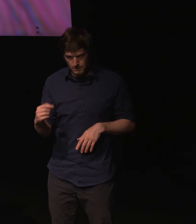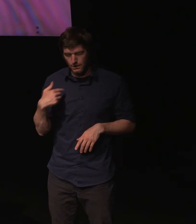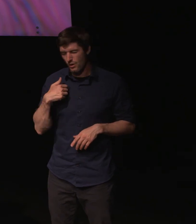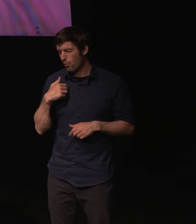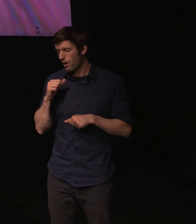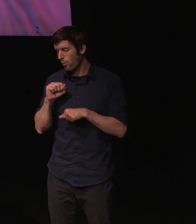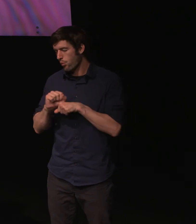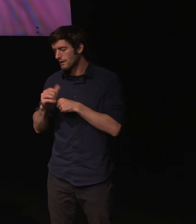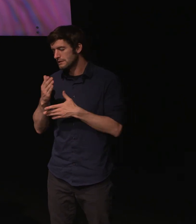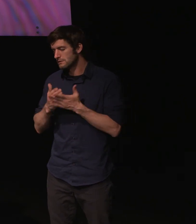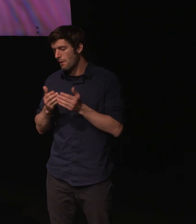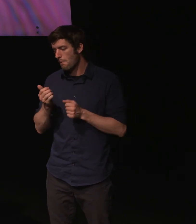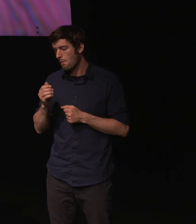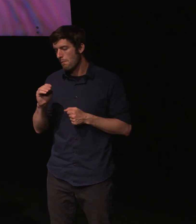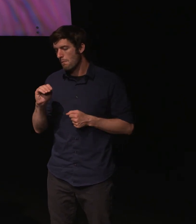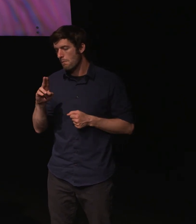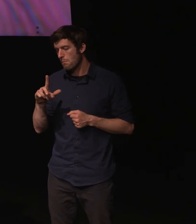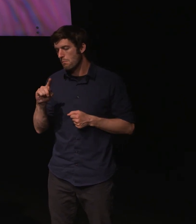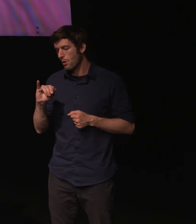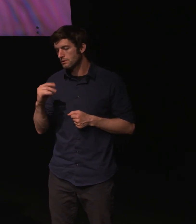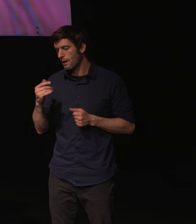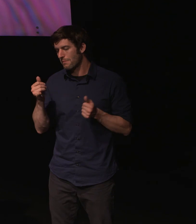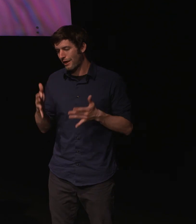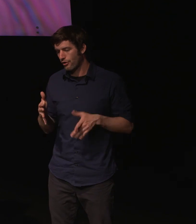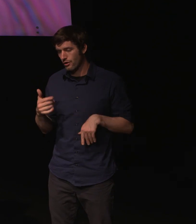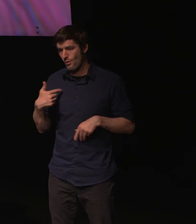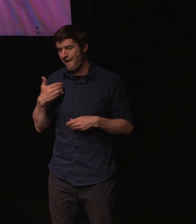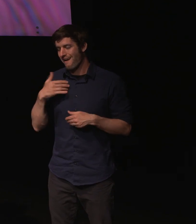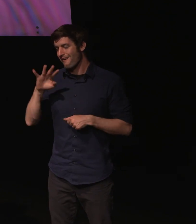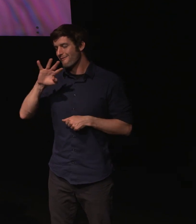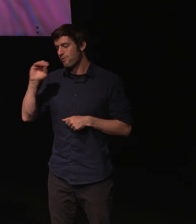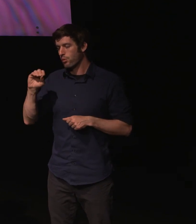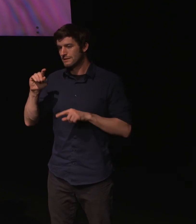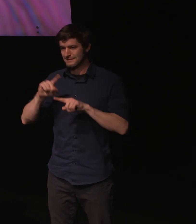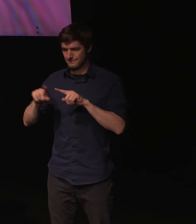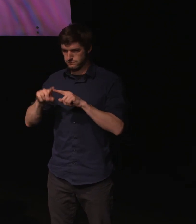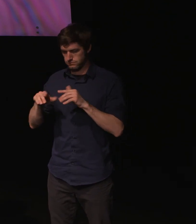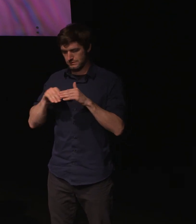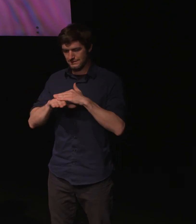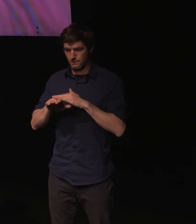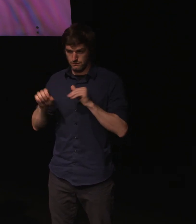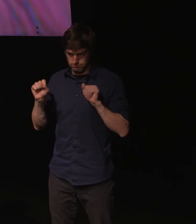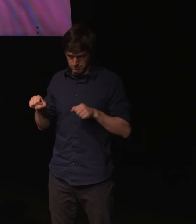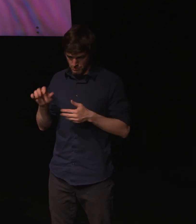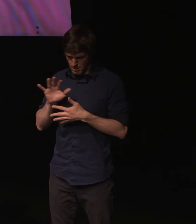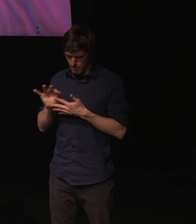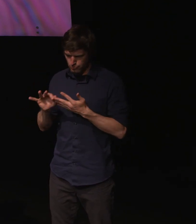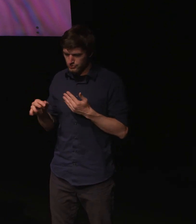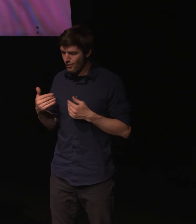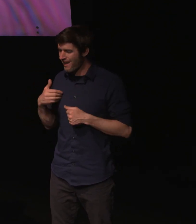Over 40 accessibility options. We are releasing in ten different languages. We are releasing on Switch,